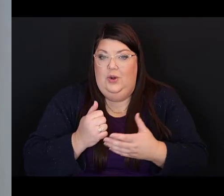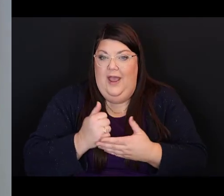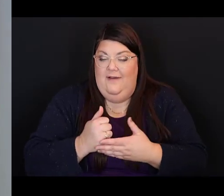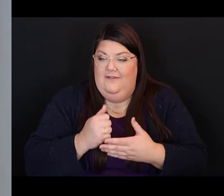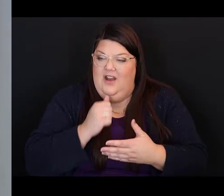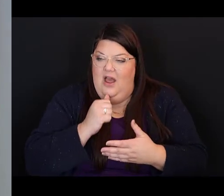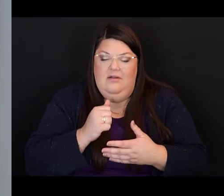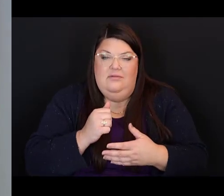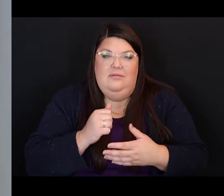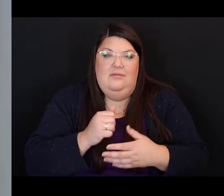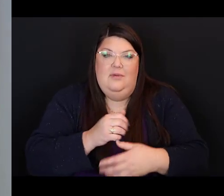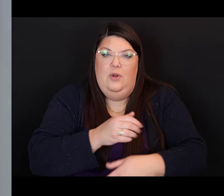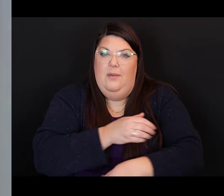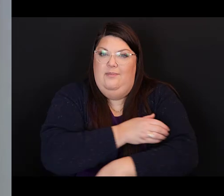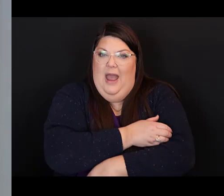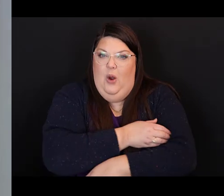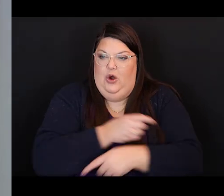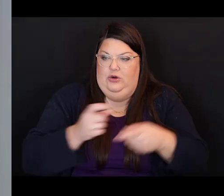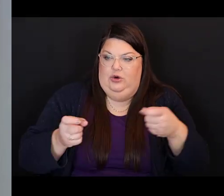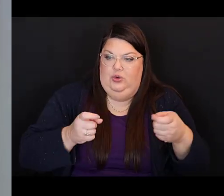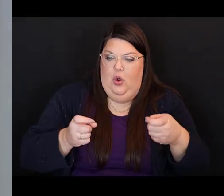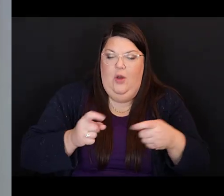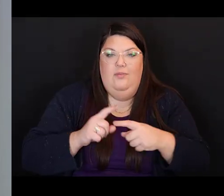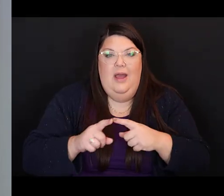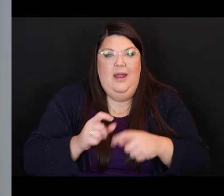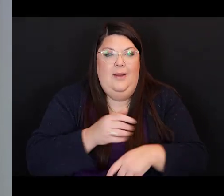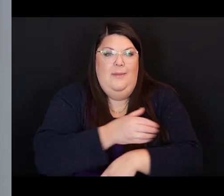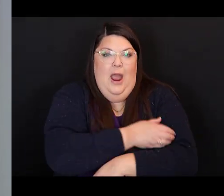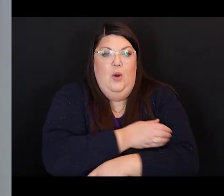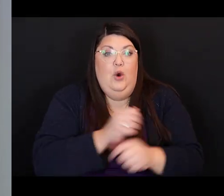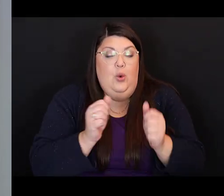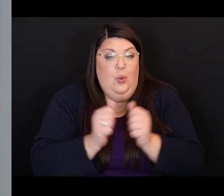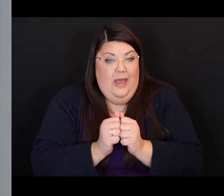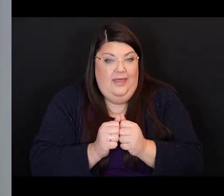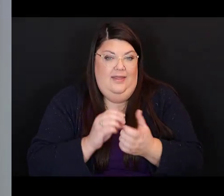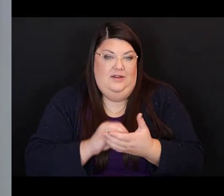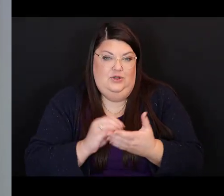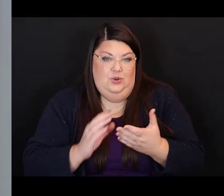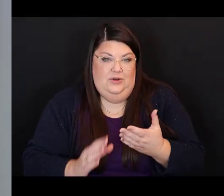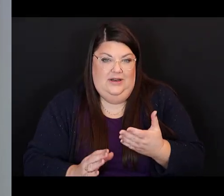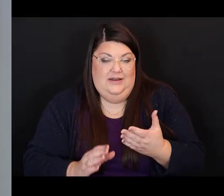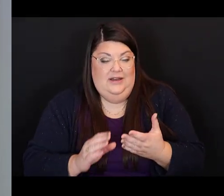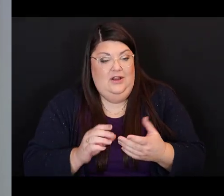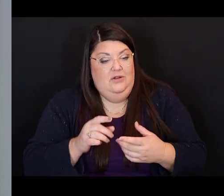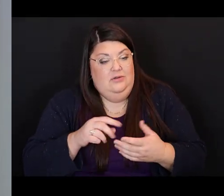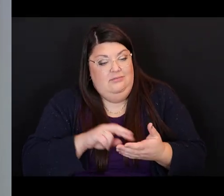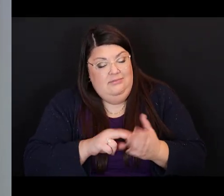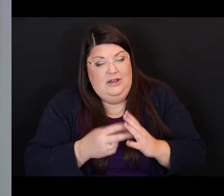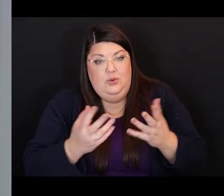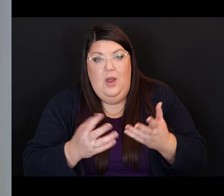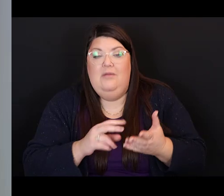but power with the student. And for the student to feel that they're an equal partner in this